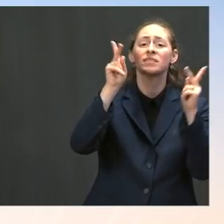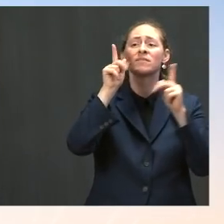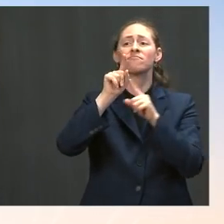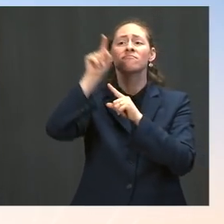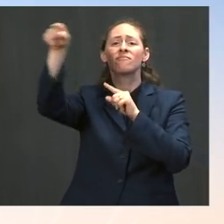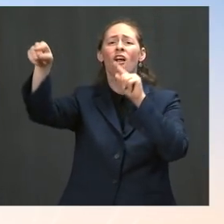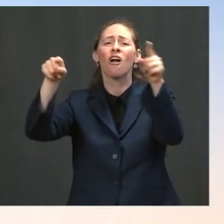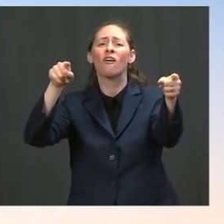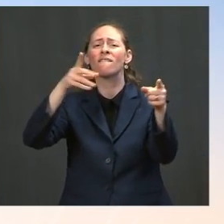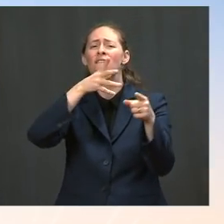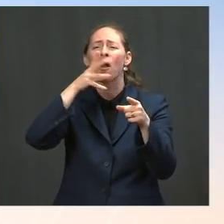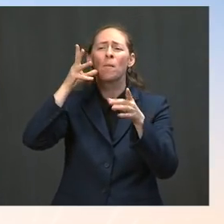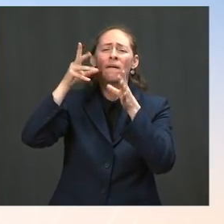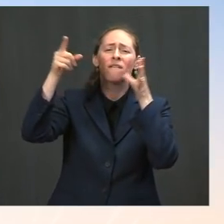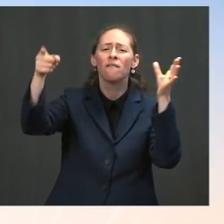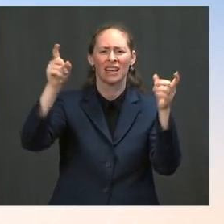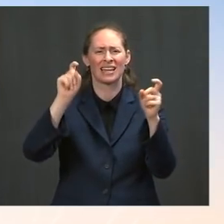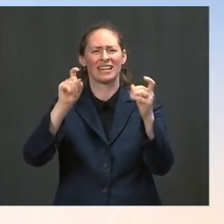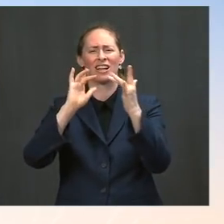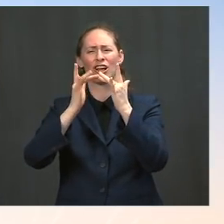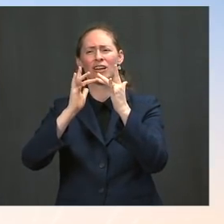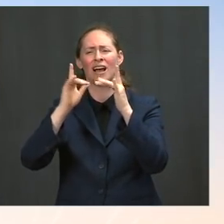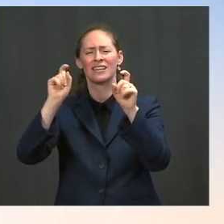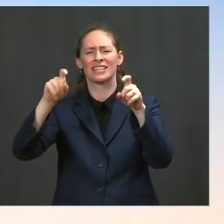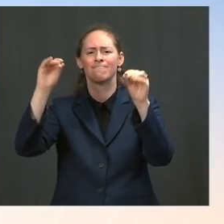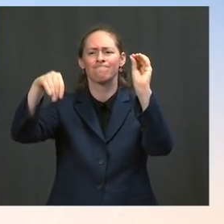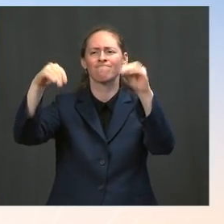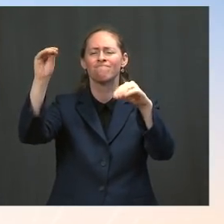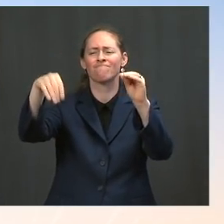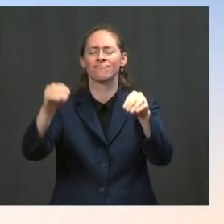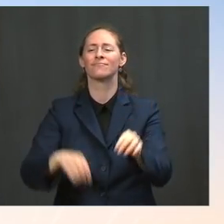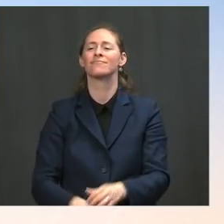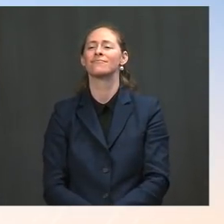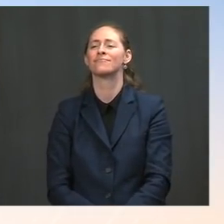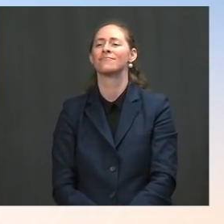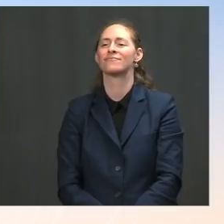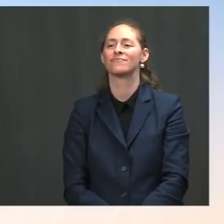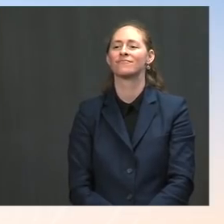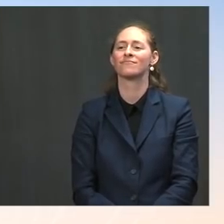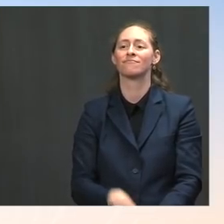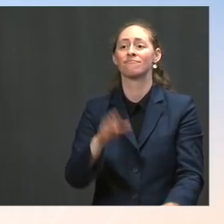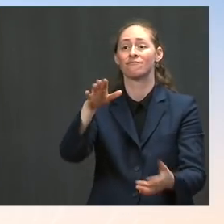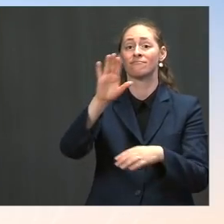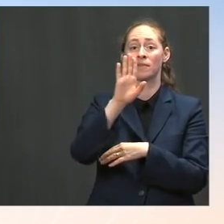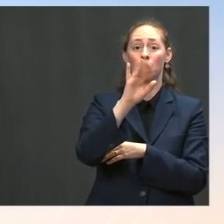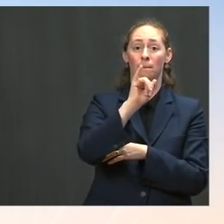that what we're really talking about here -- this is the "bill becomes a law" portion of our programming today, which I know you're familiar with -- but --